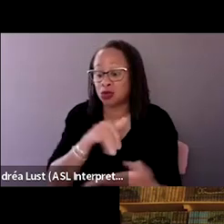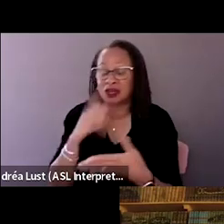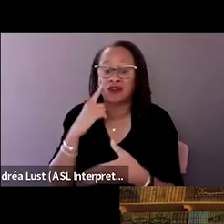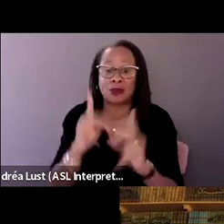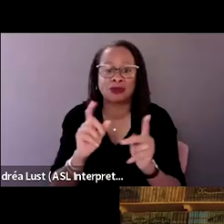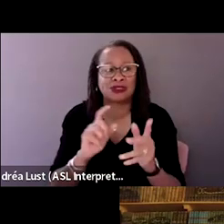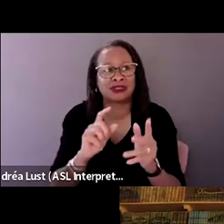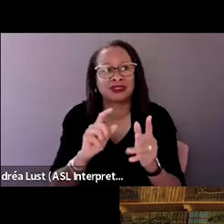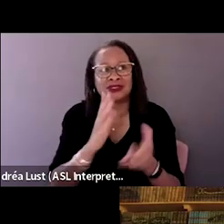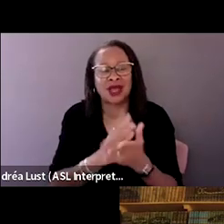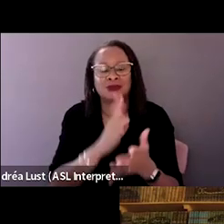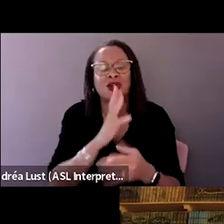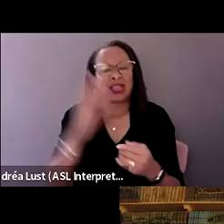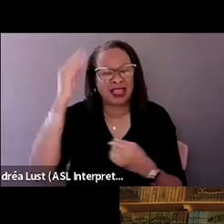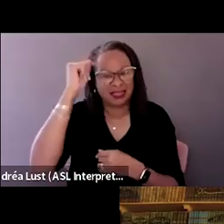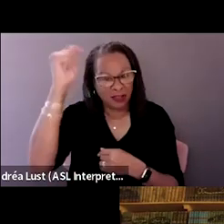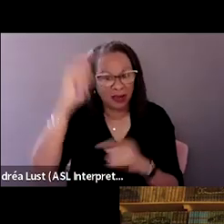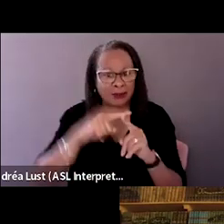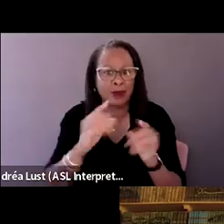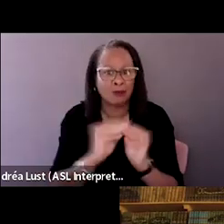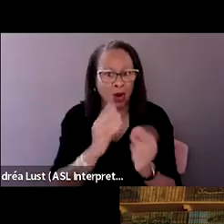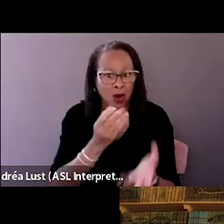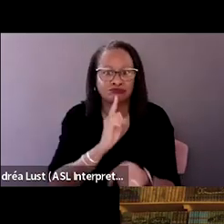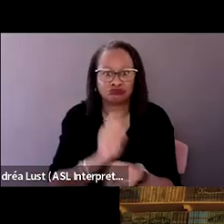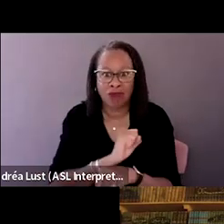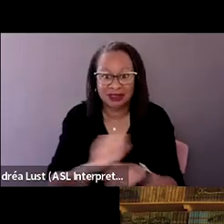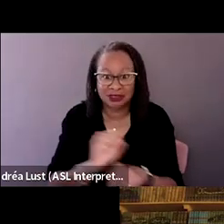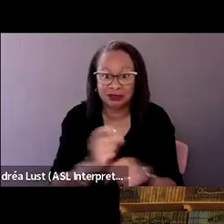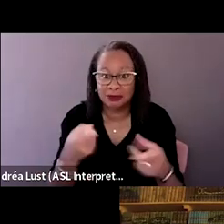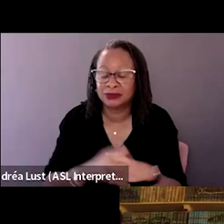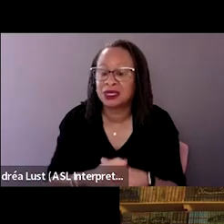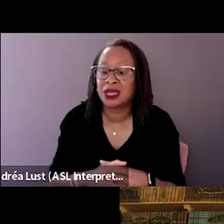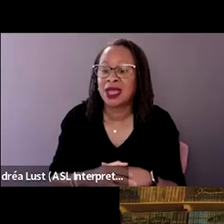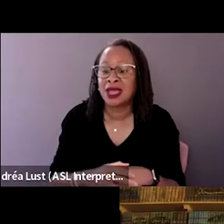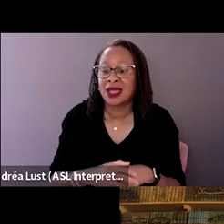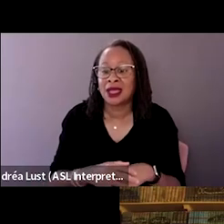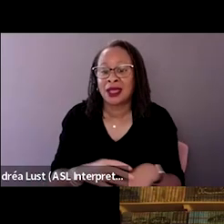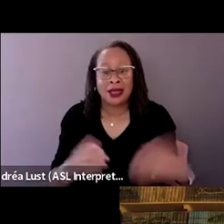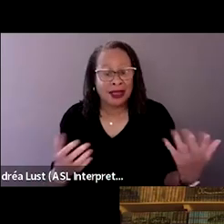But your question, you know, how do you know which route to go? I think the honest answer is you never really do.